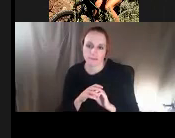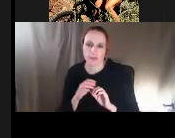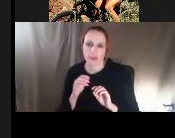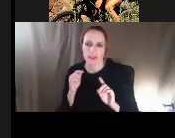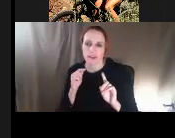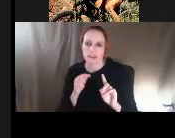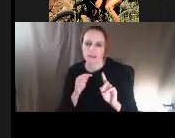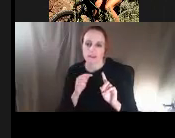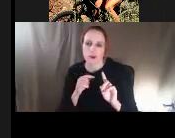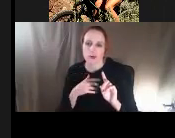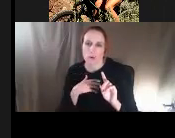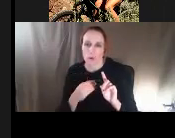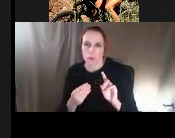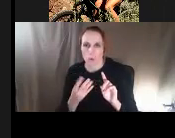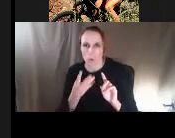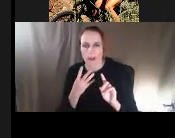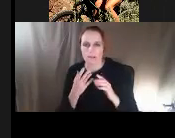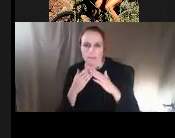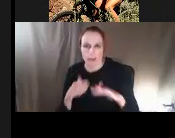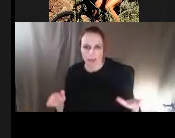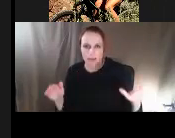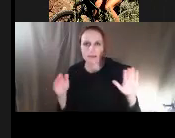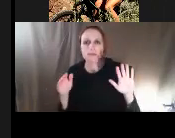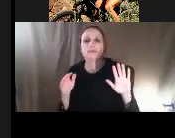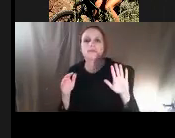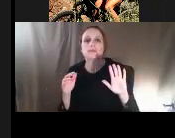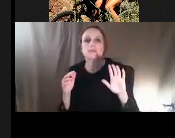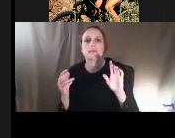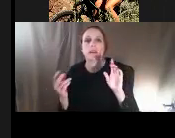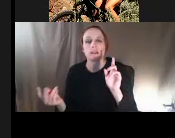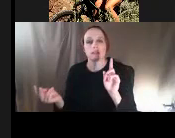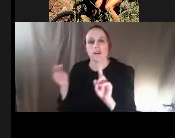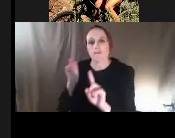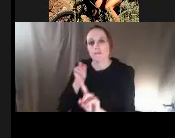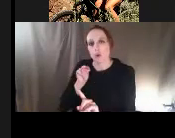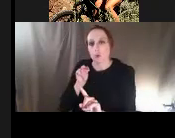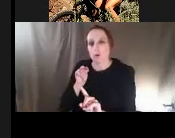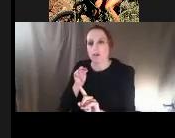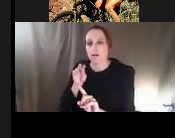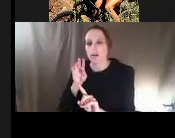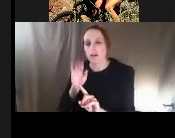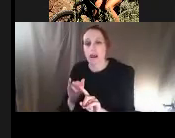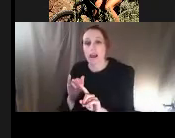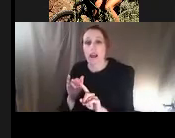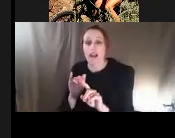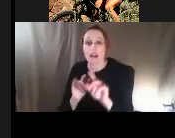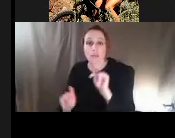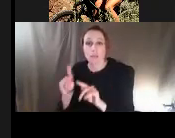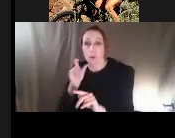silence is viewed by marginalized people as white consent.